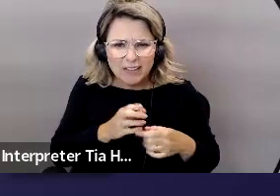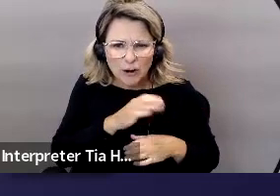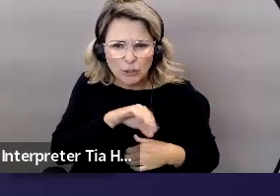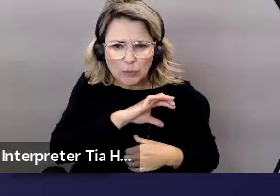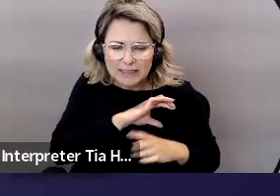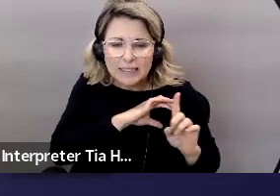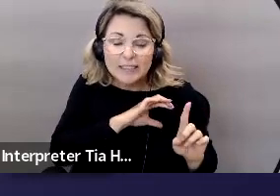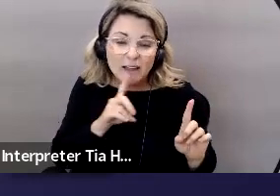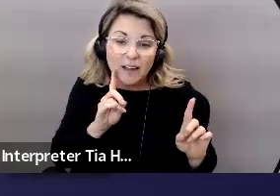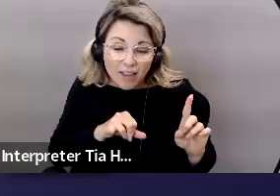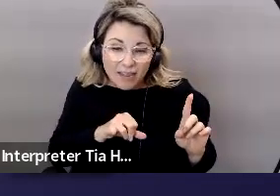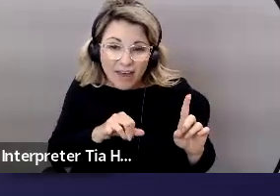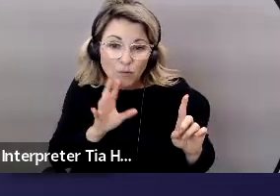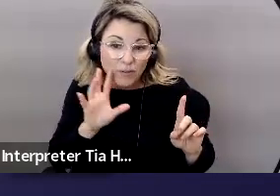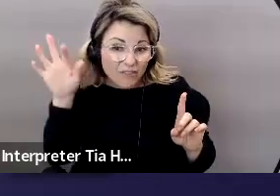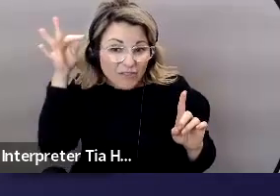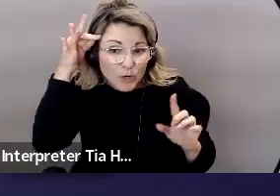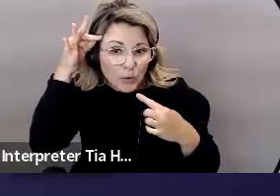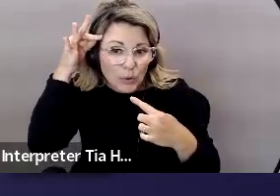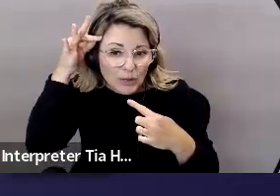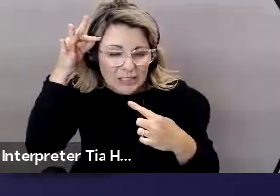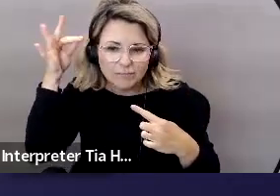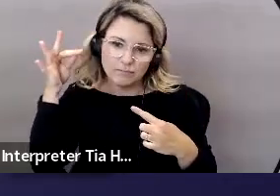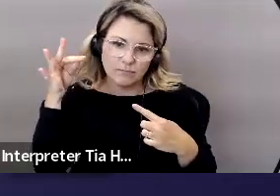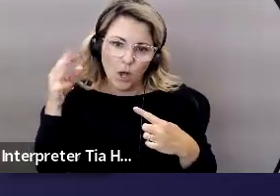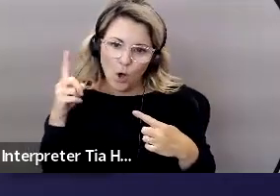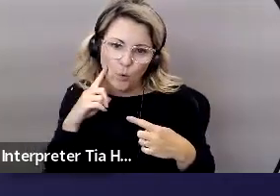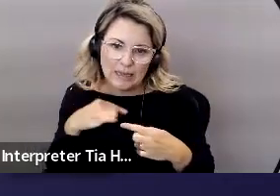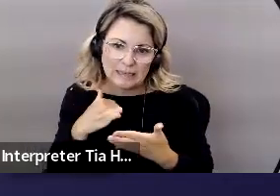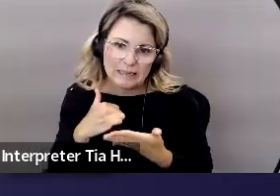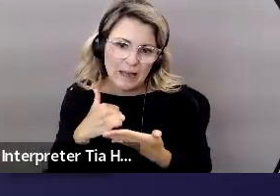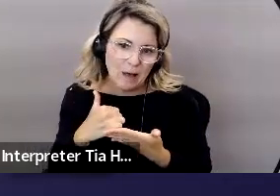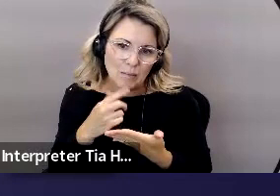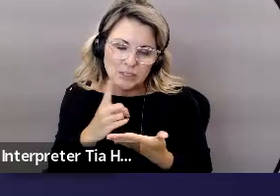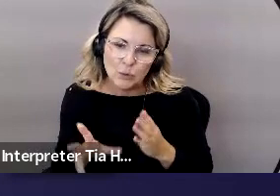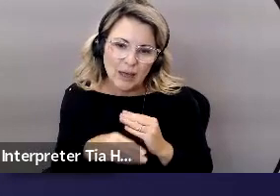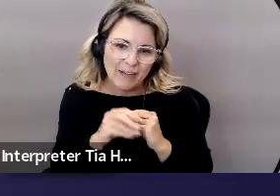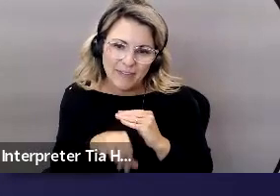federal grants, at least, it almost always helps to disclose any of that information if people are